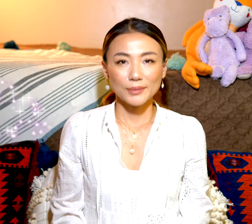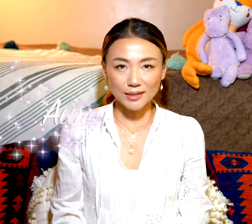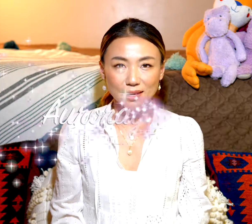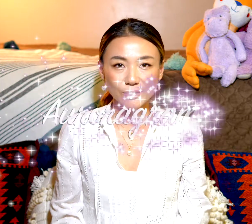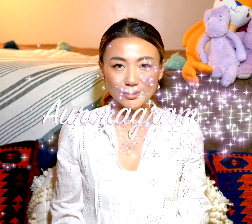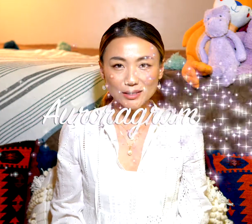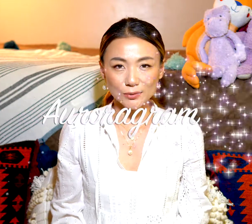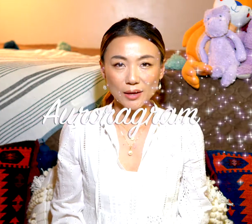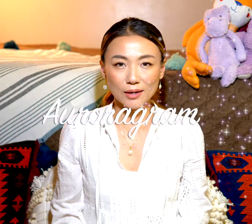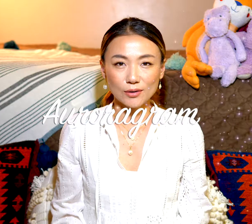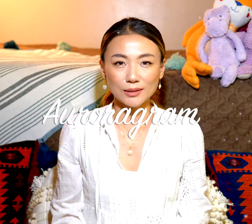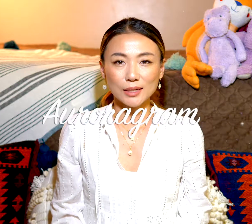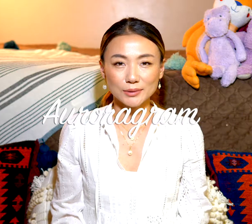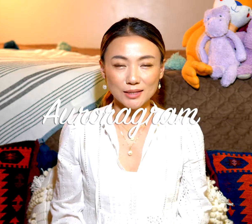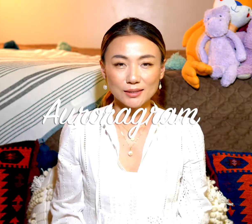H i! This is Auroragram!